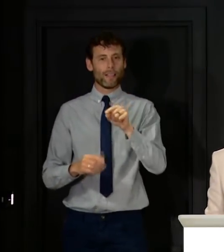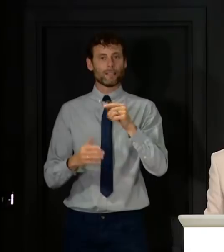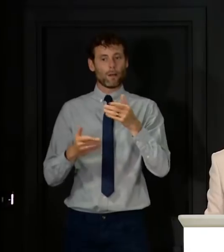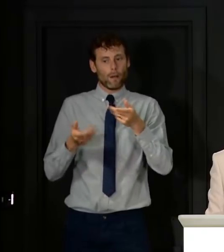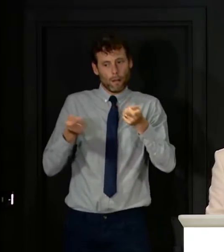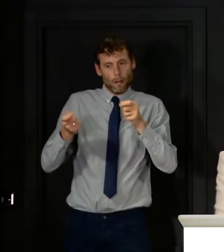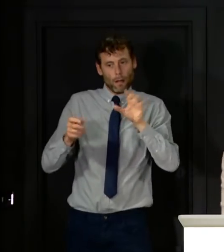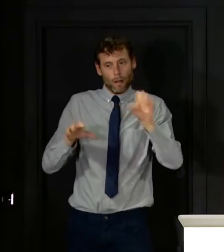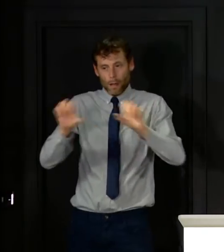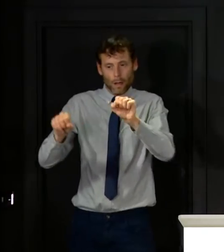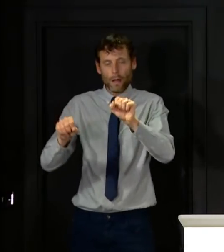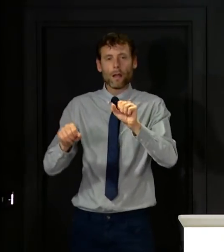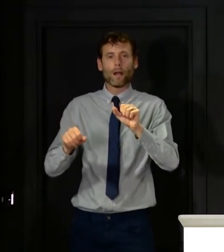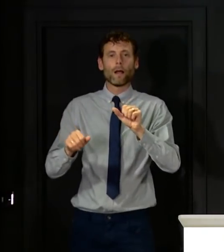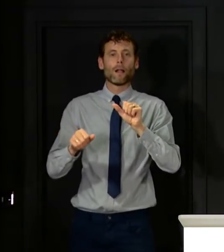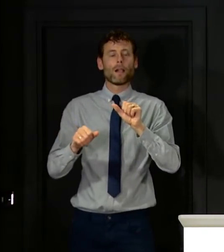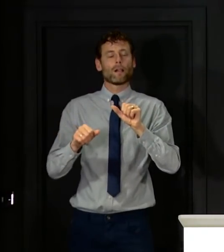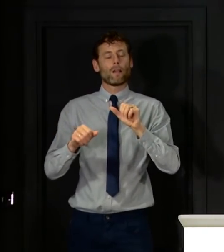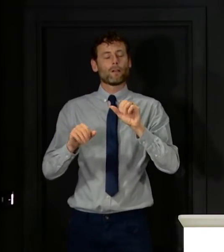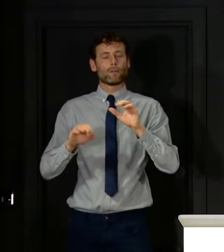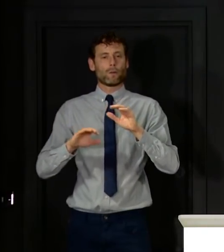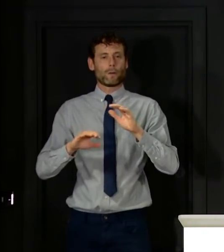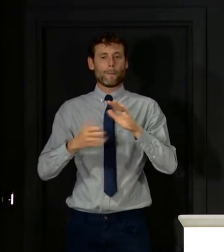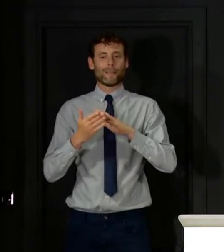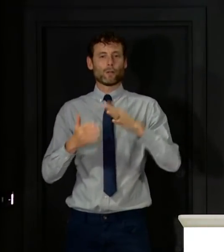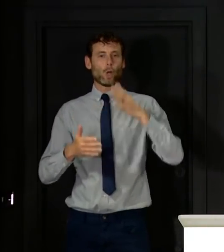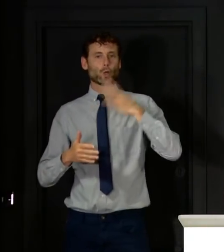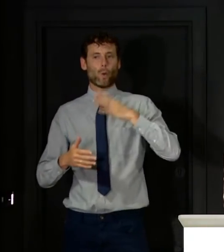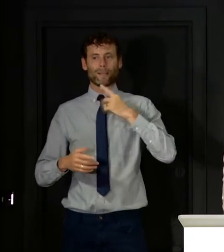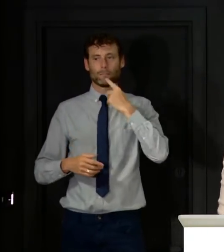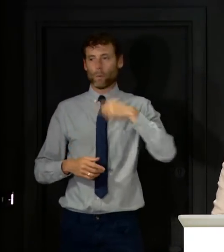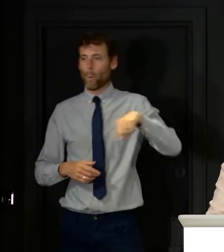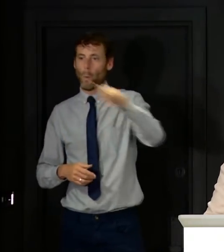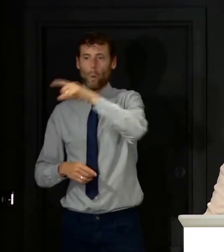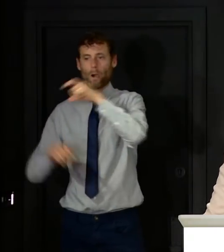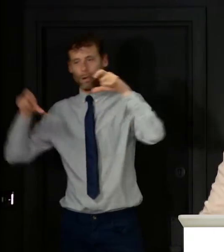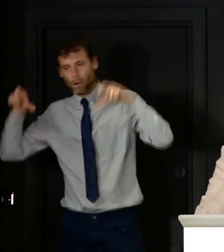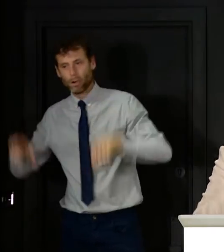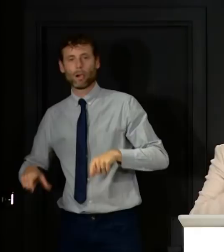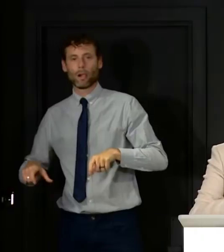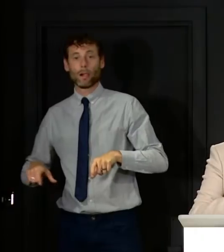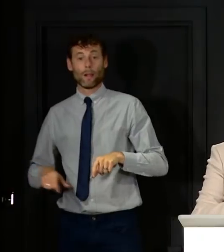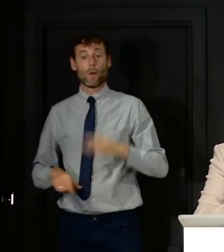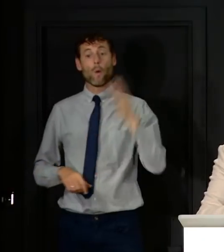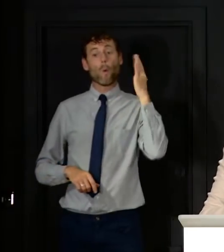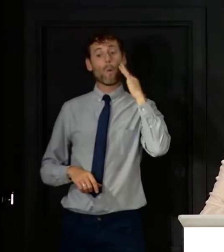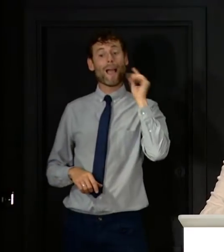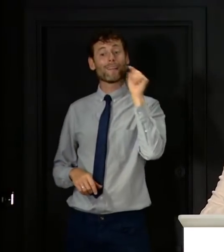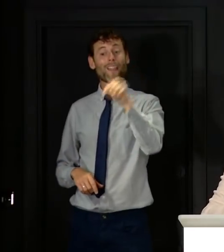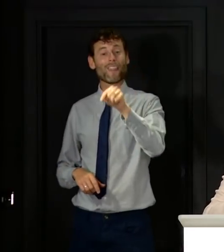from that? I think we are not that far away from that. The challenge is keeping it there,